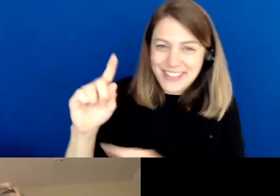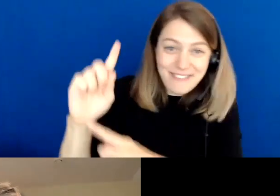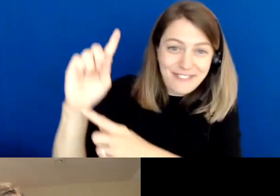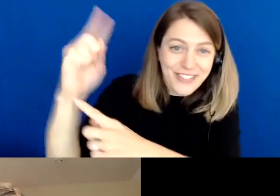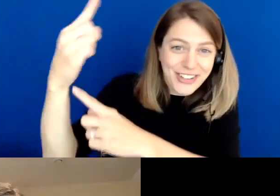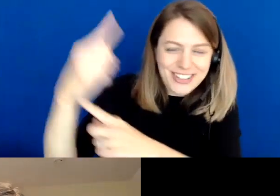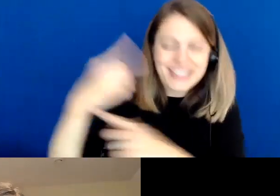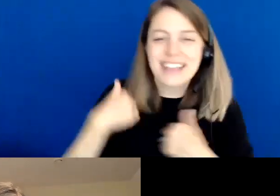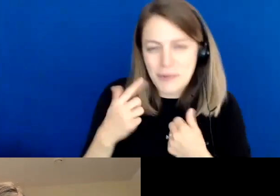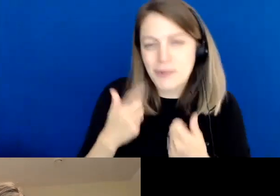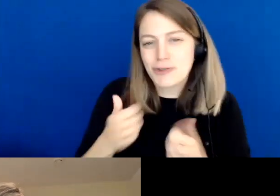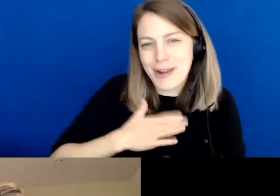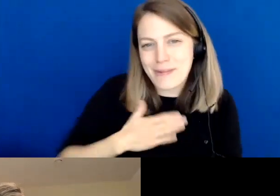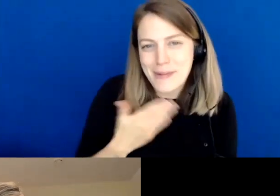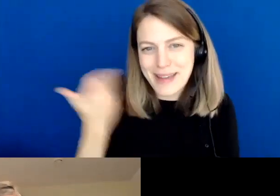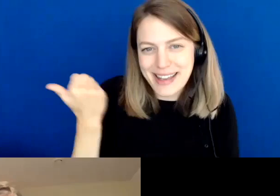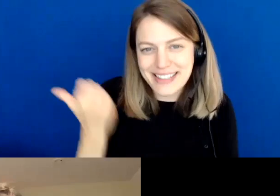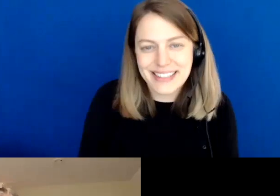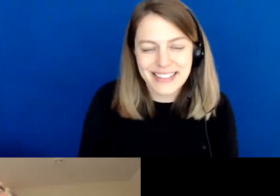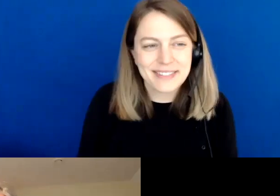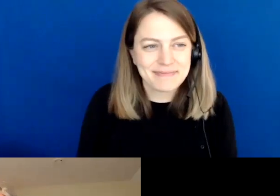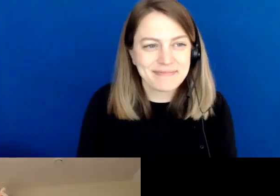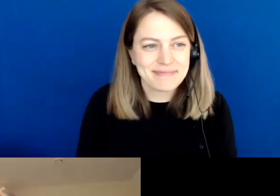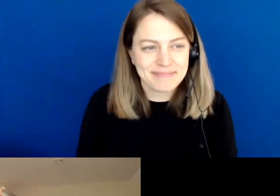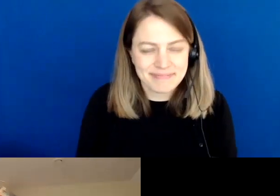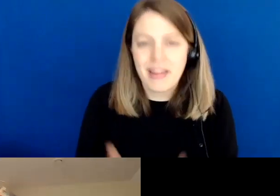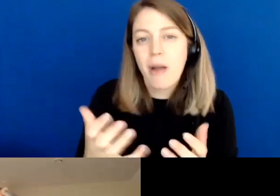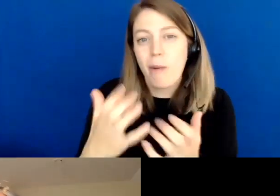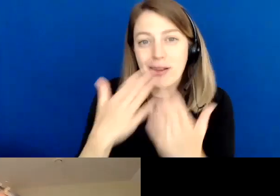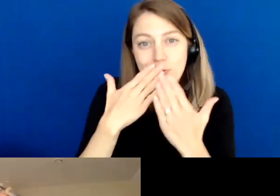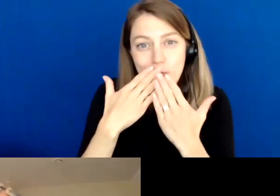Before I start, I just want to thank the folks at